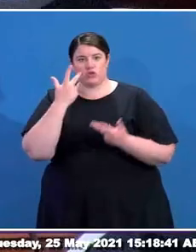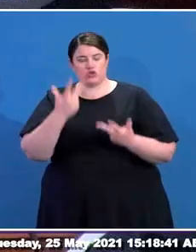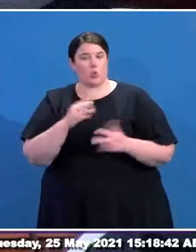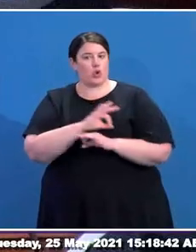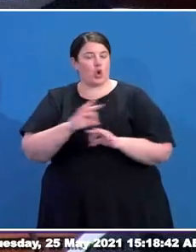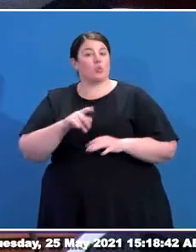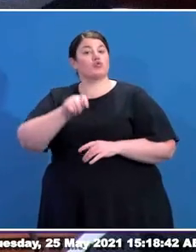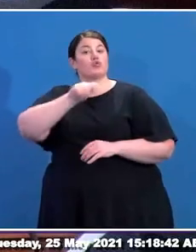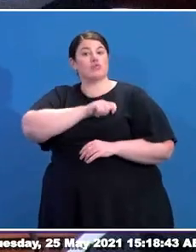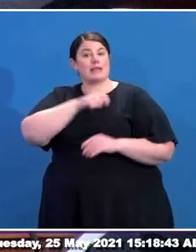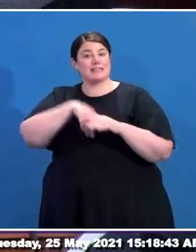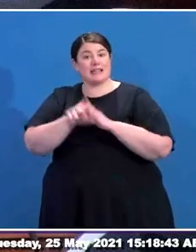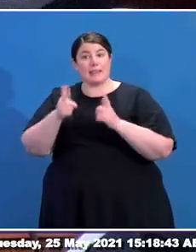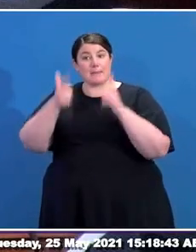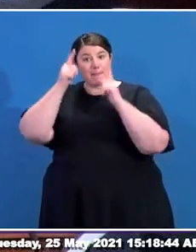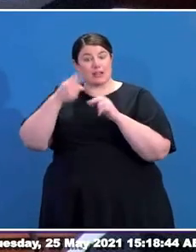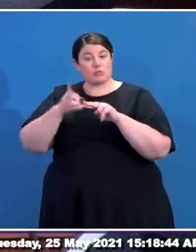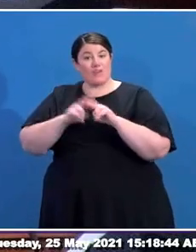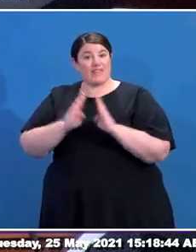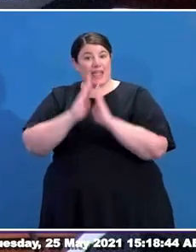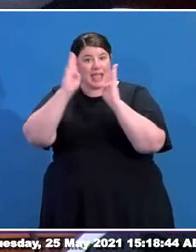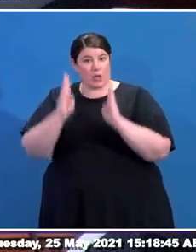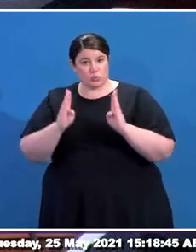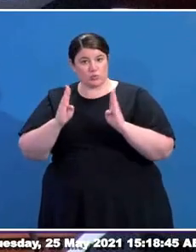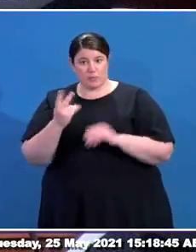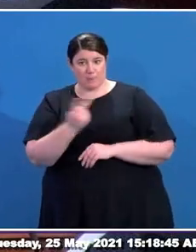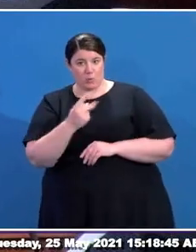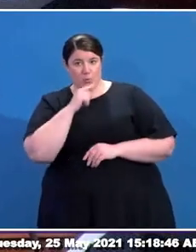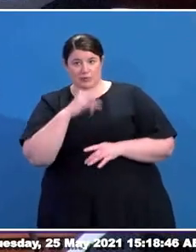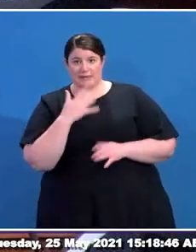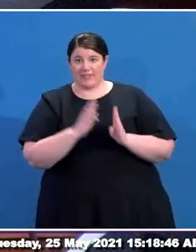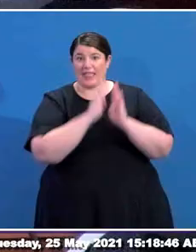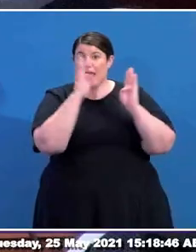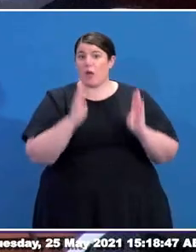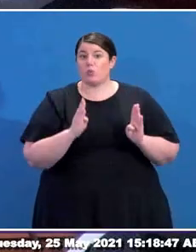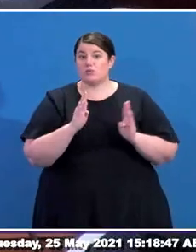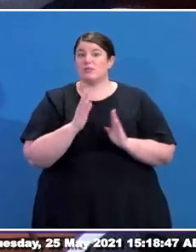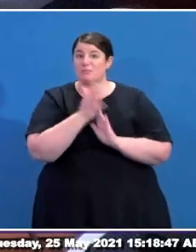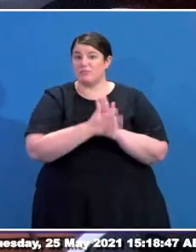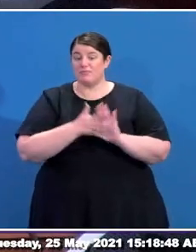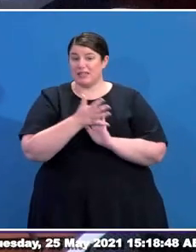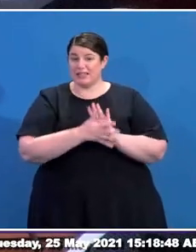the house where their sons reside. You say: This lack of trust manifests into the parents